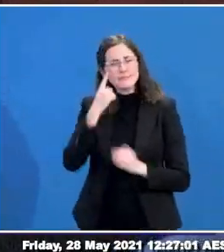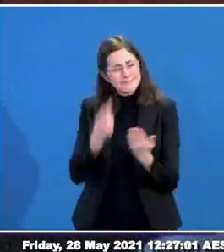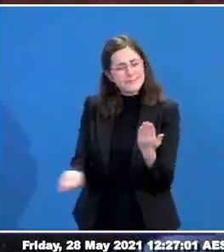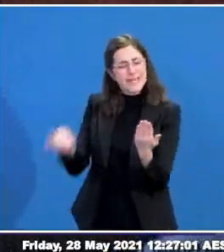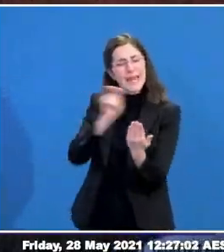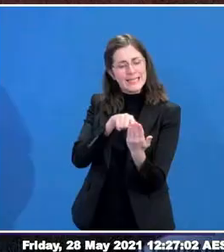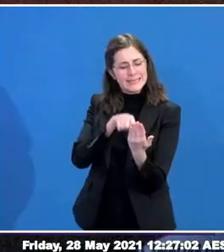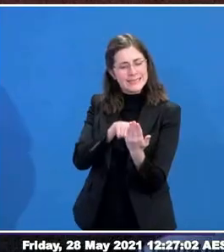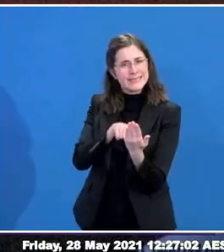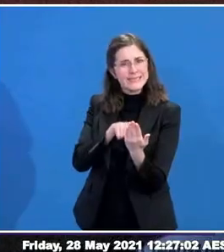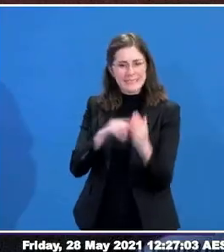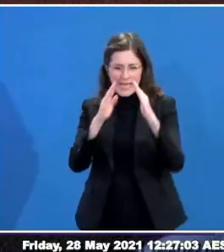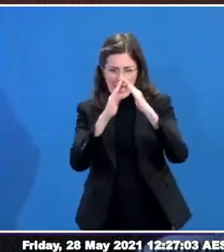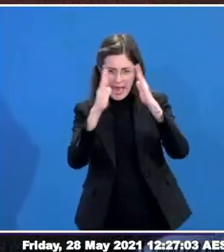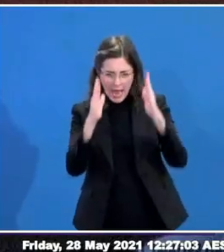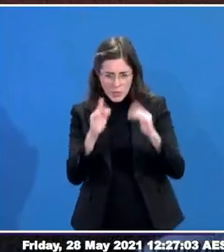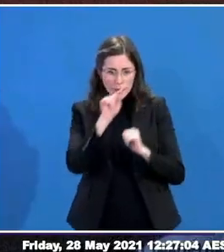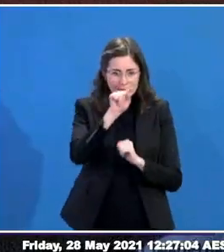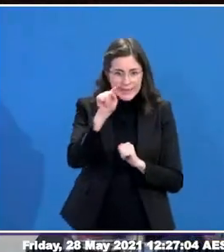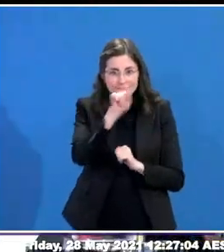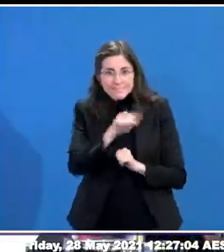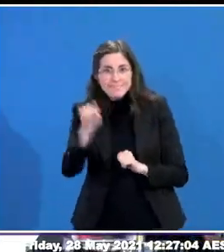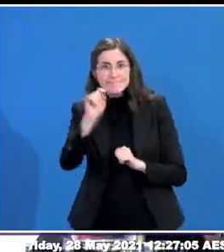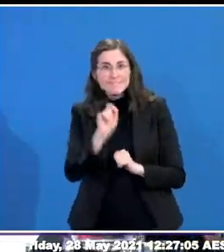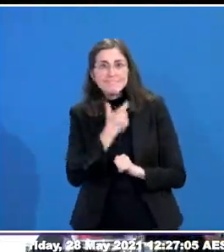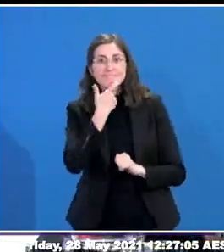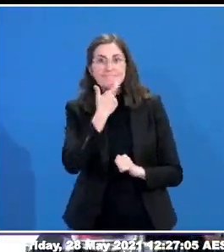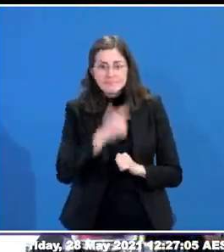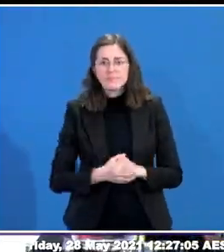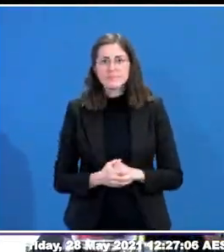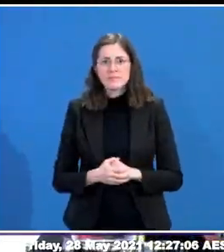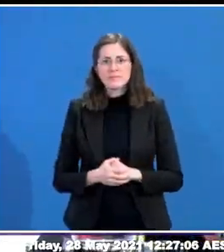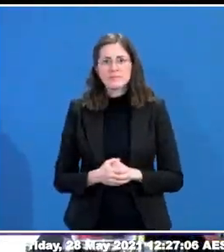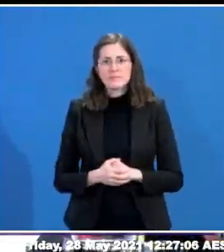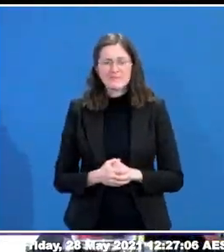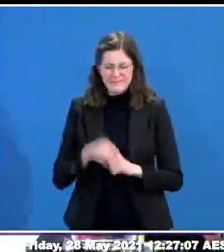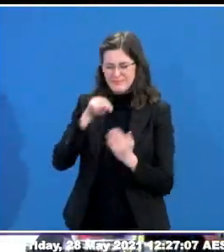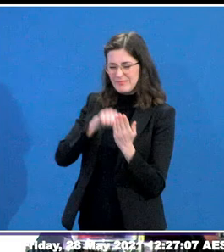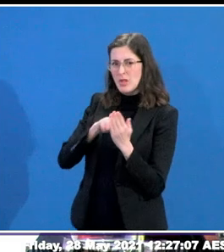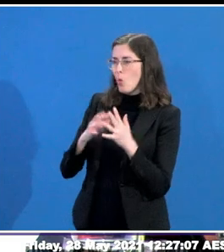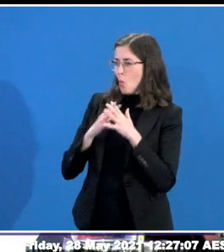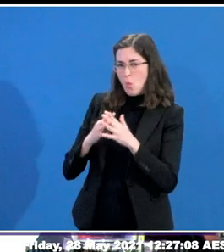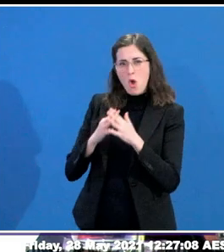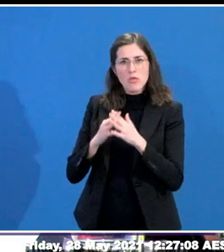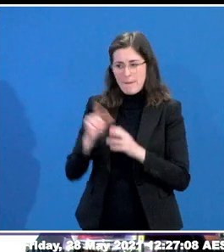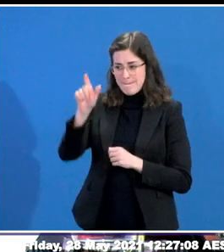How is it that the symbol is used? It is helpful with clients who are non-verbal to help them in